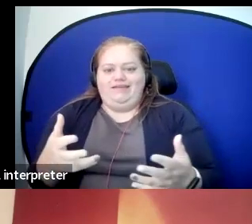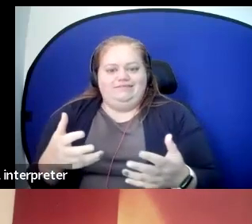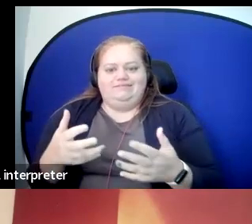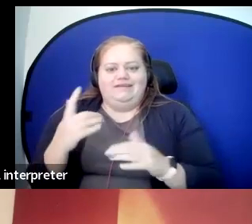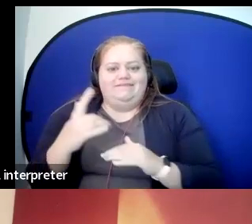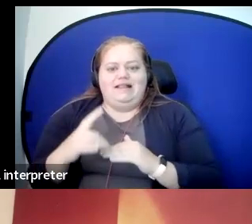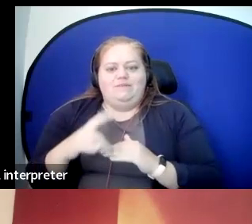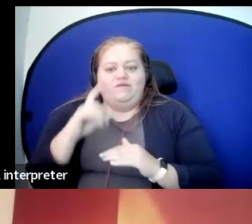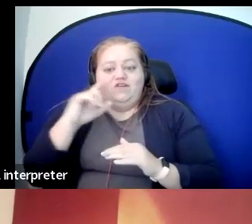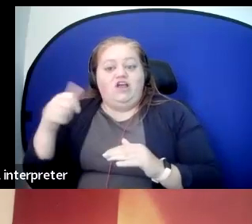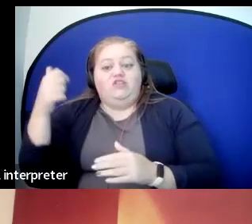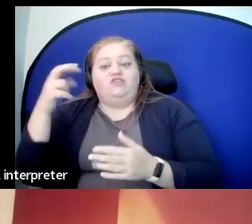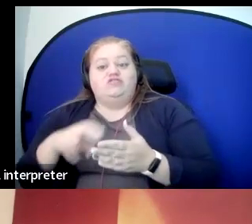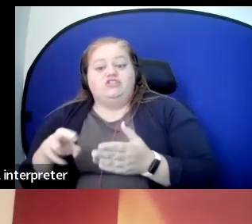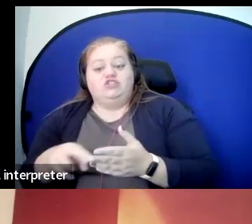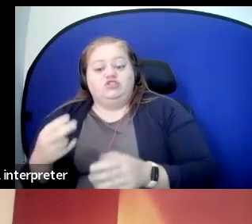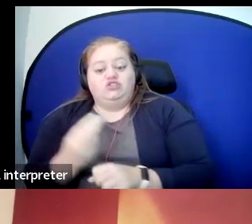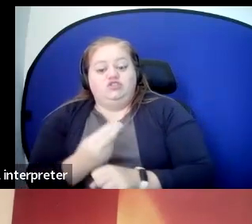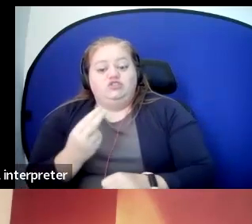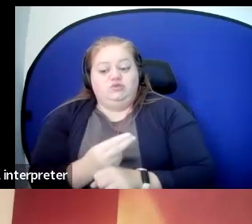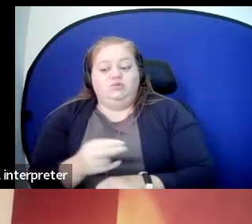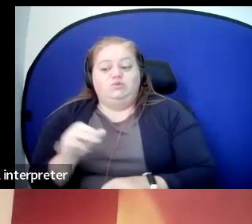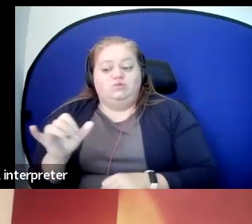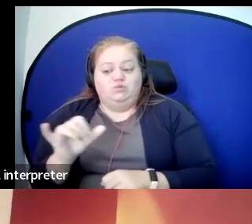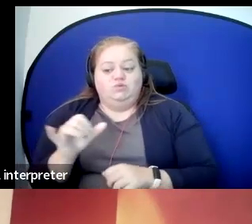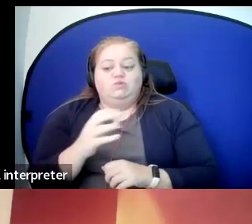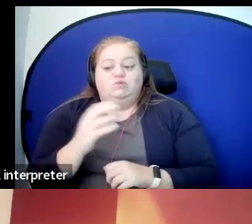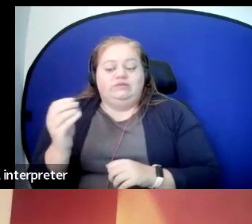for other researchers and industry leaders